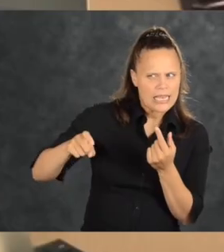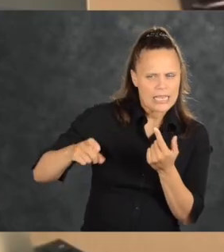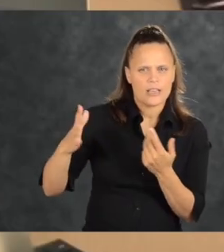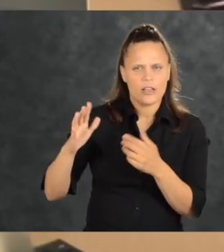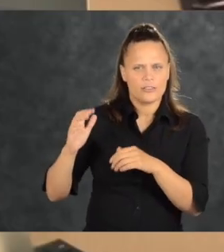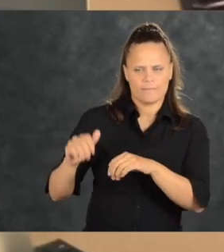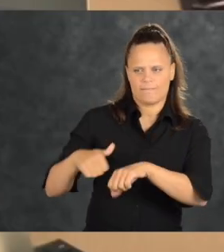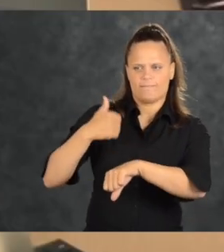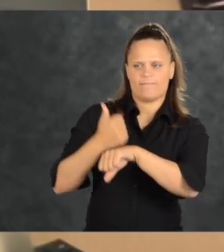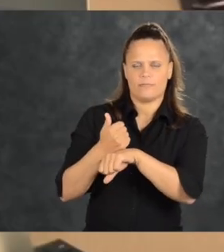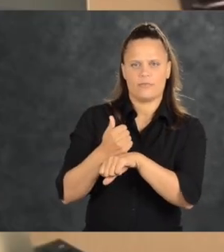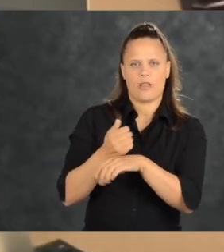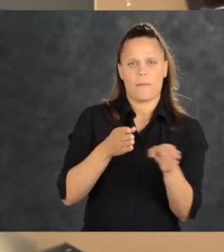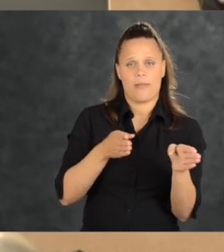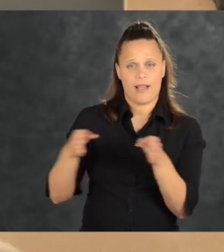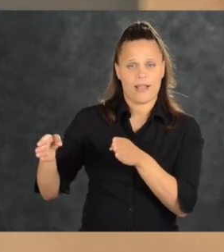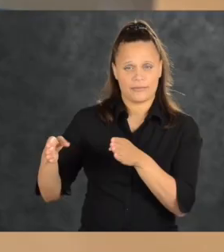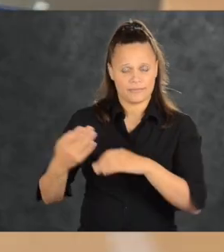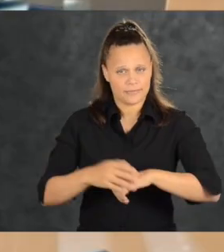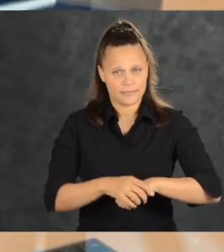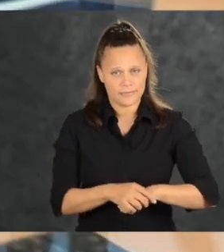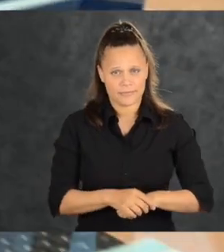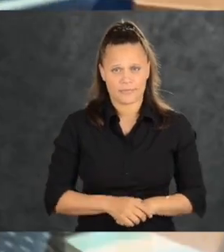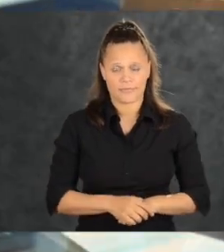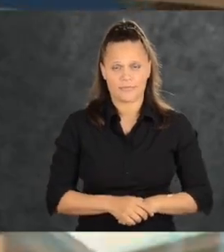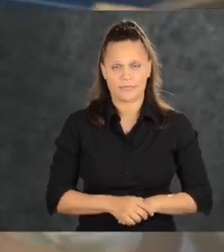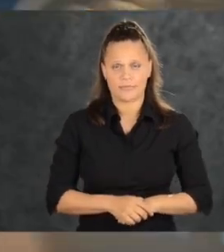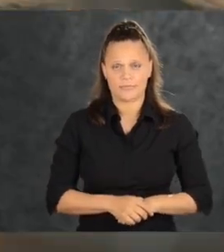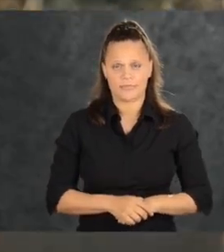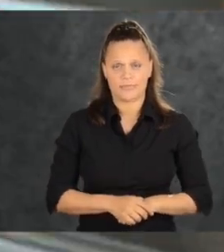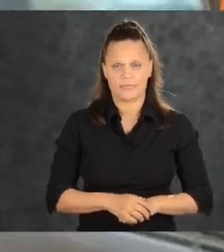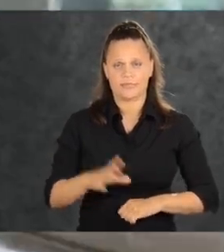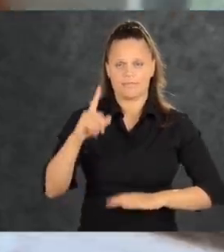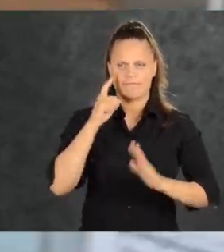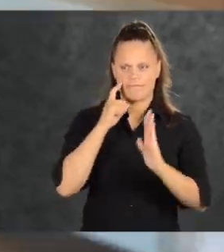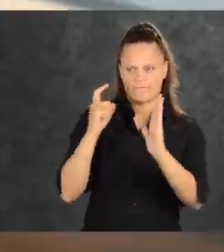Sadie at the receptionist desk. I love anything having to do with customer service because I do